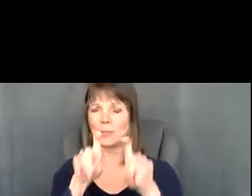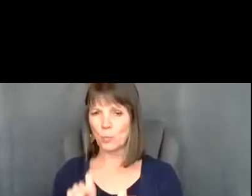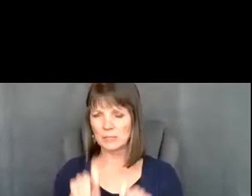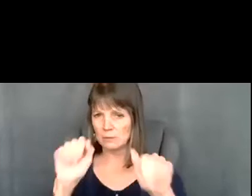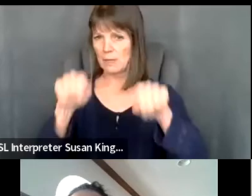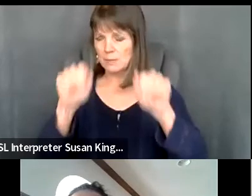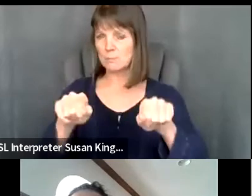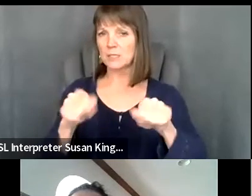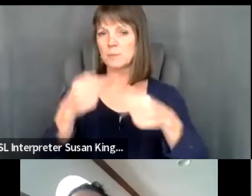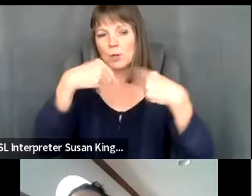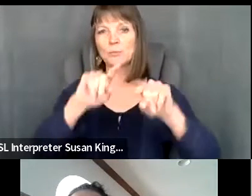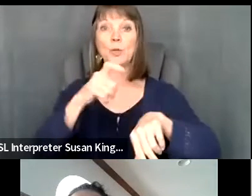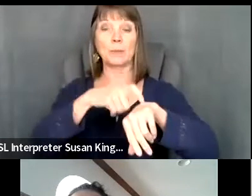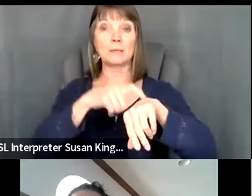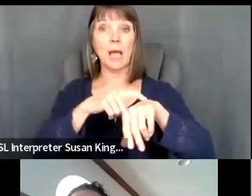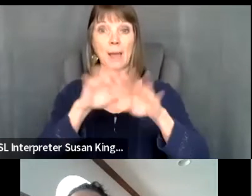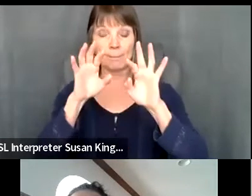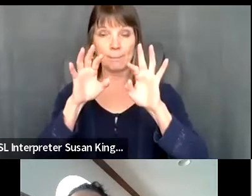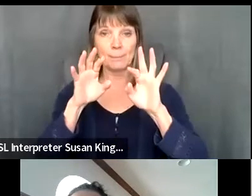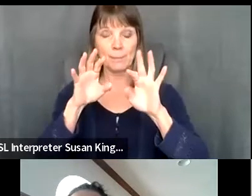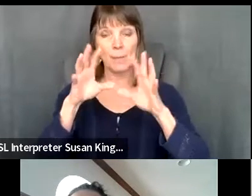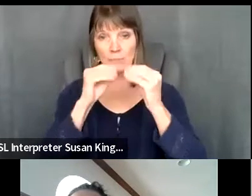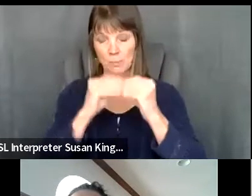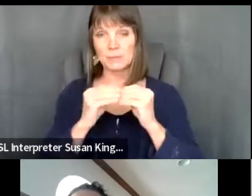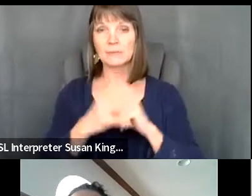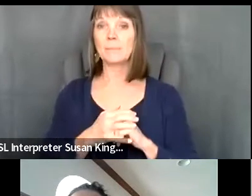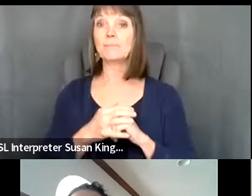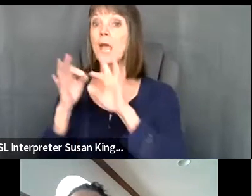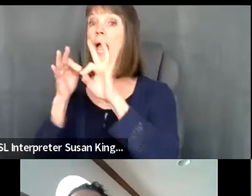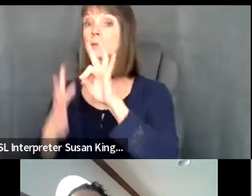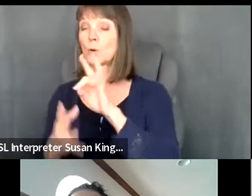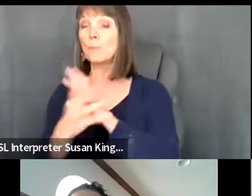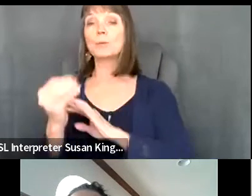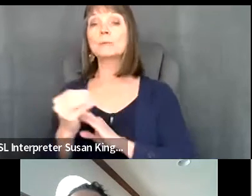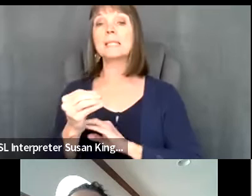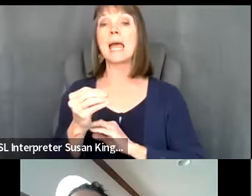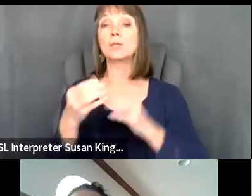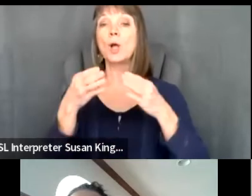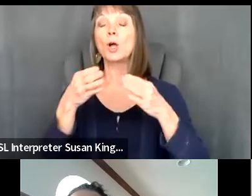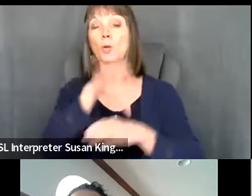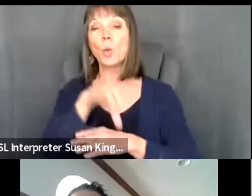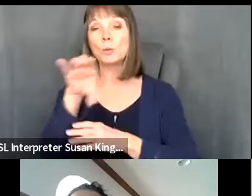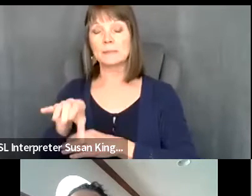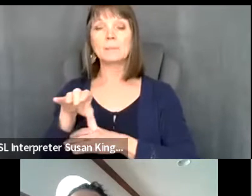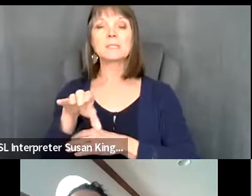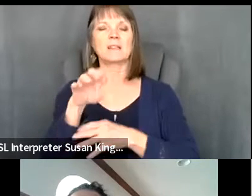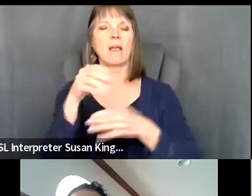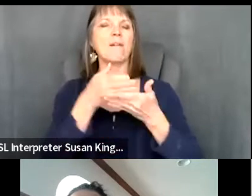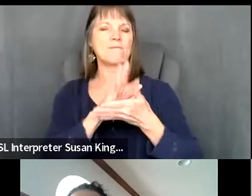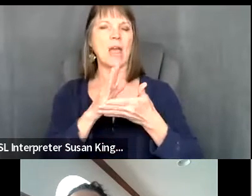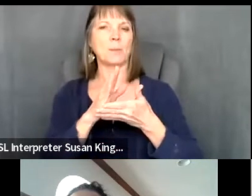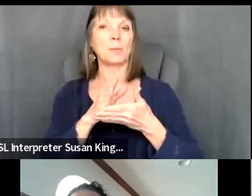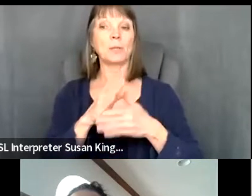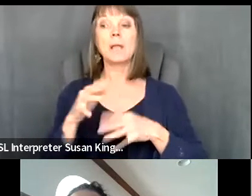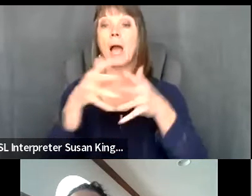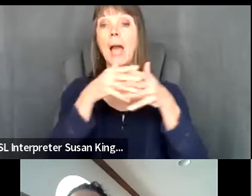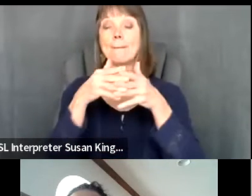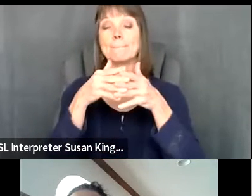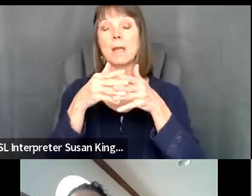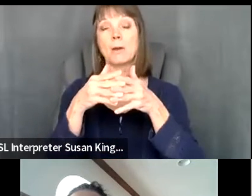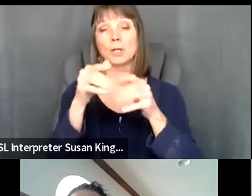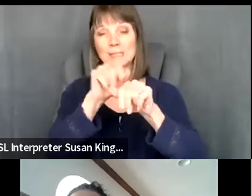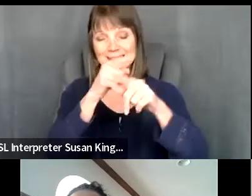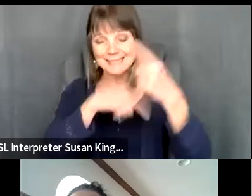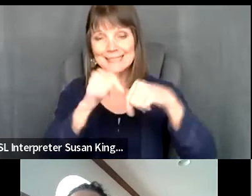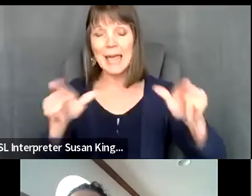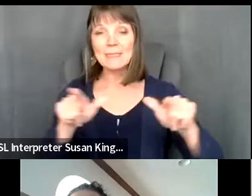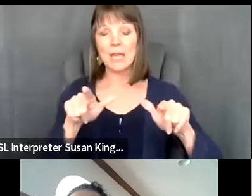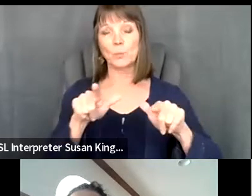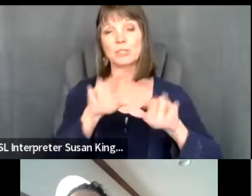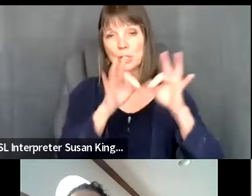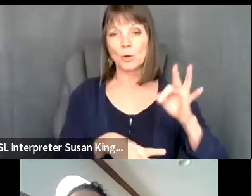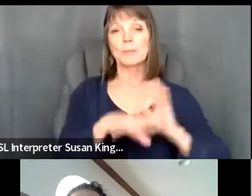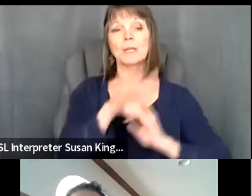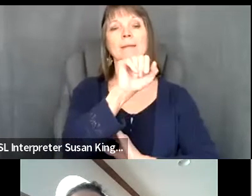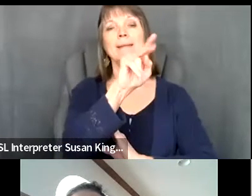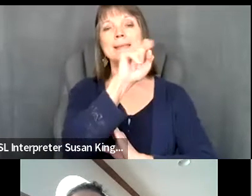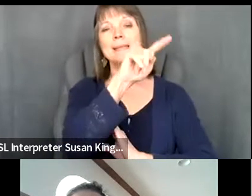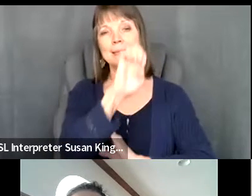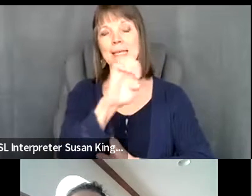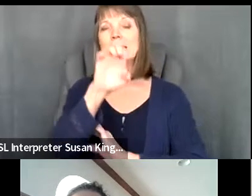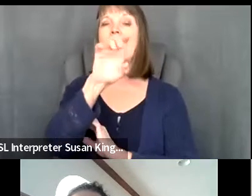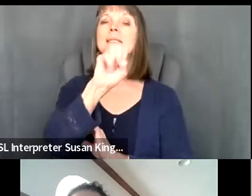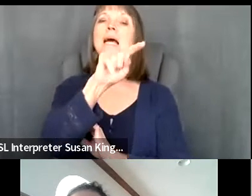Dina Reynolds: American sign language interpreters and close captioning options are available for today's event. The American sign language interpreters for today are Danette Steelman Bridges and Susan King linear